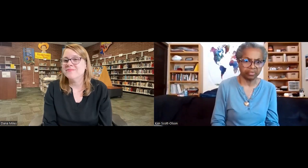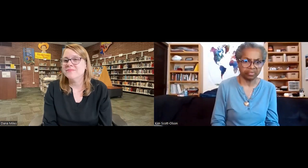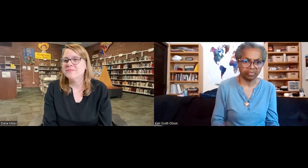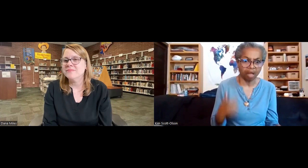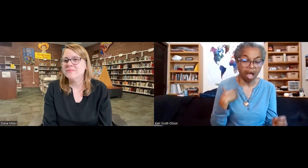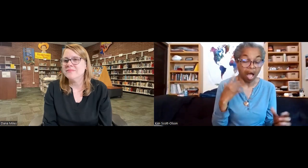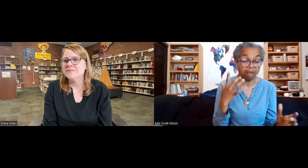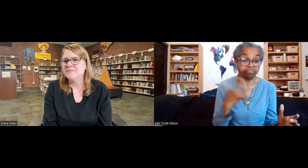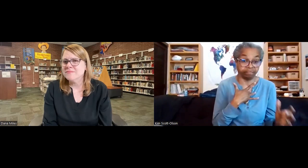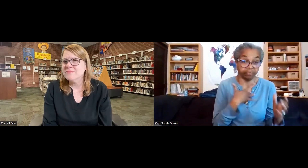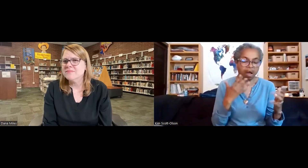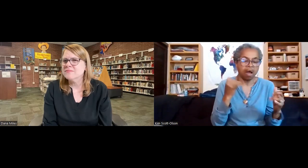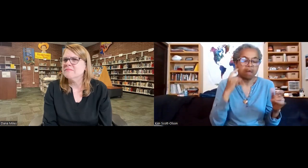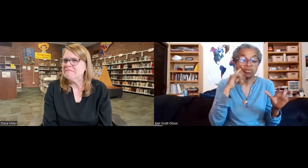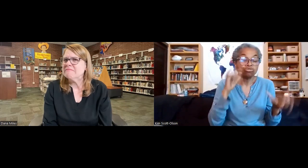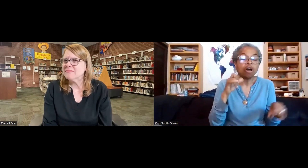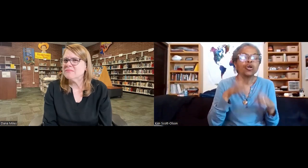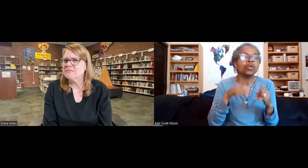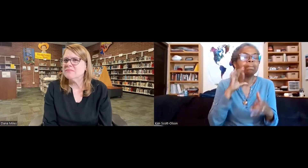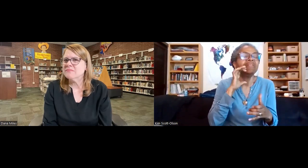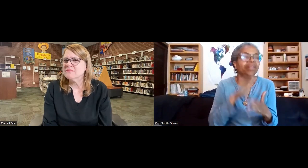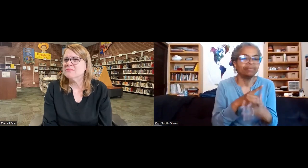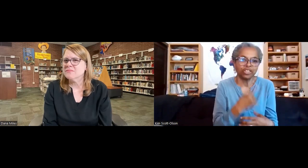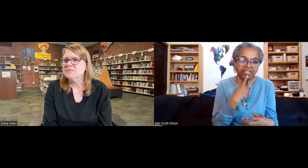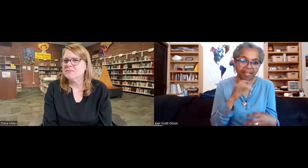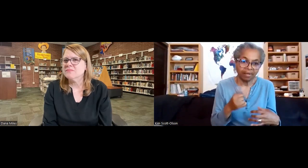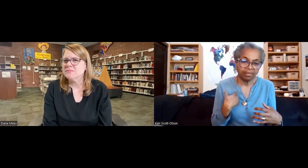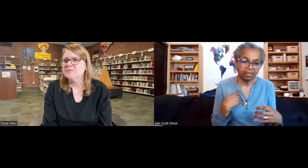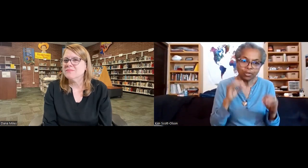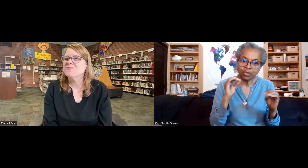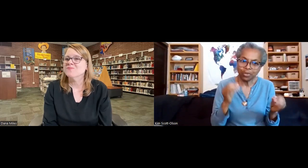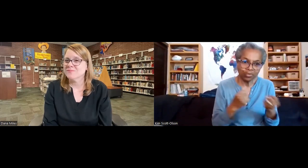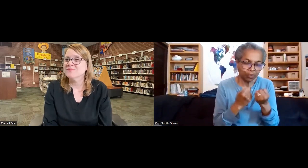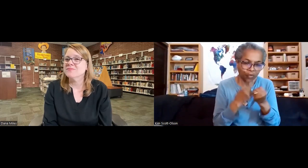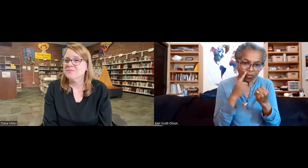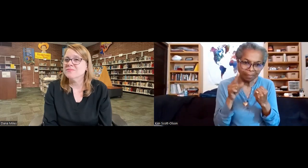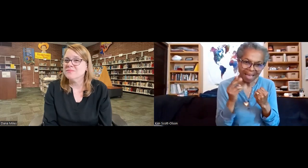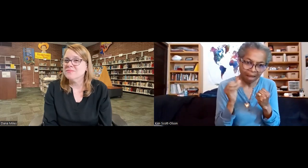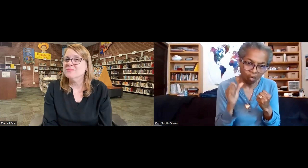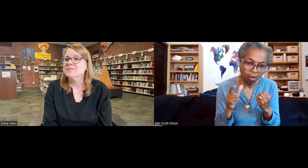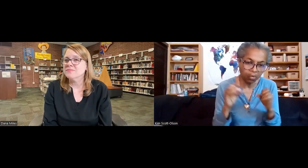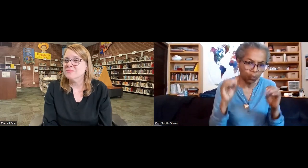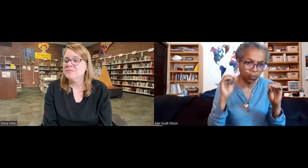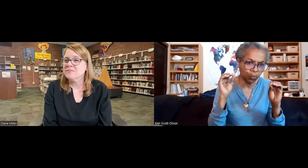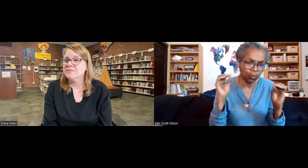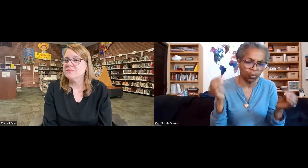I was beside myself, I couldn’t believe she said that! There was no support for him at all.